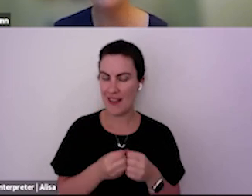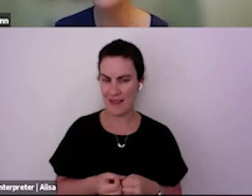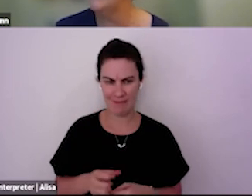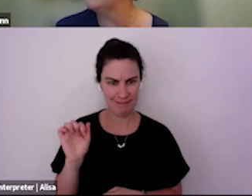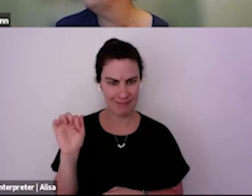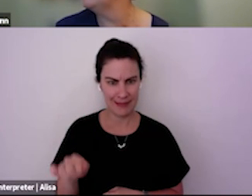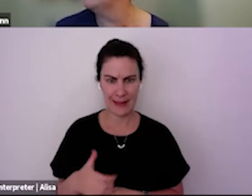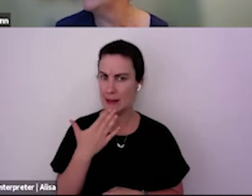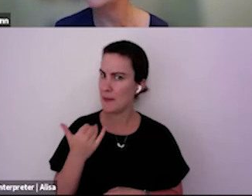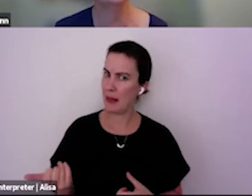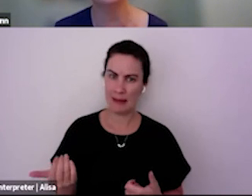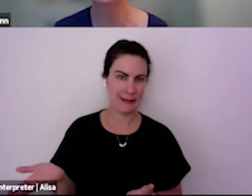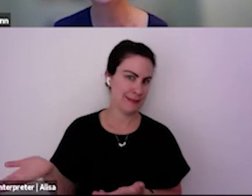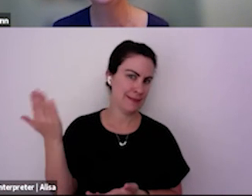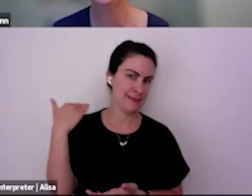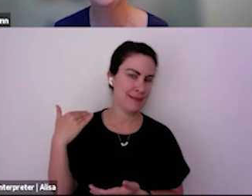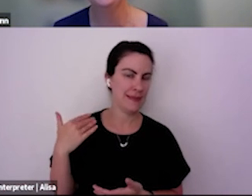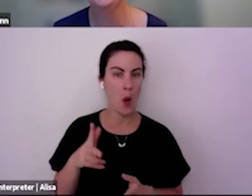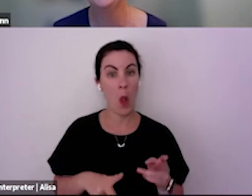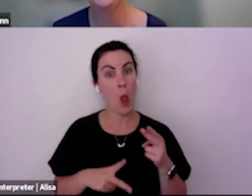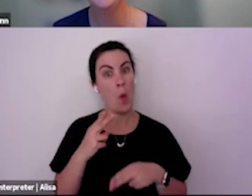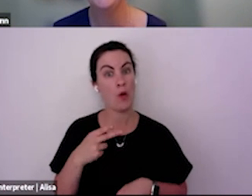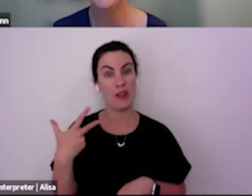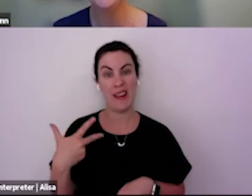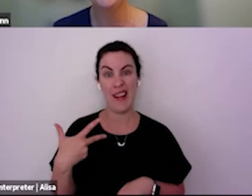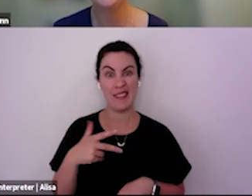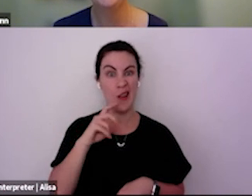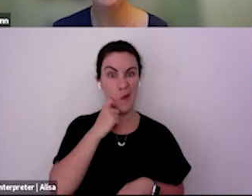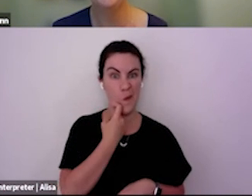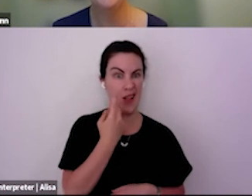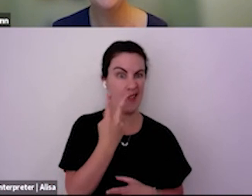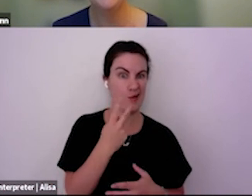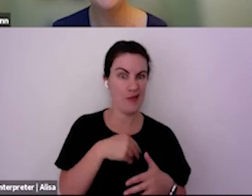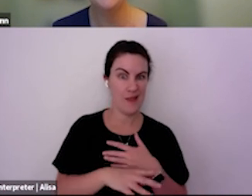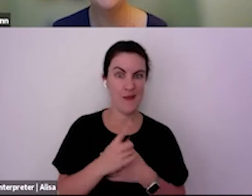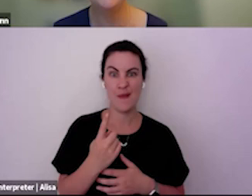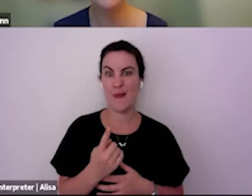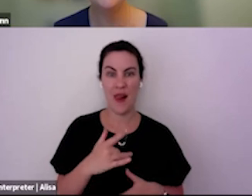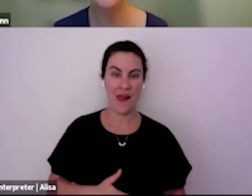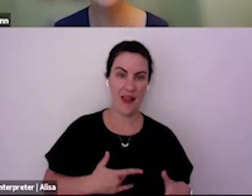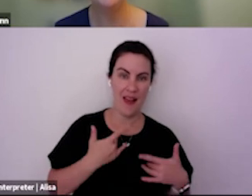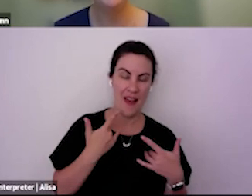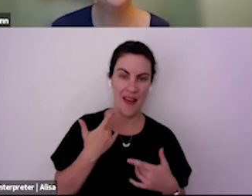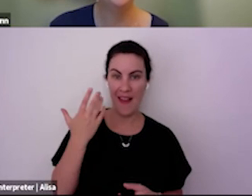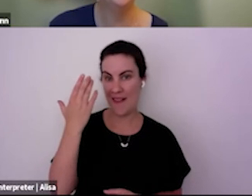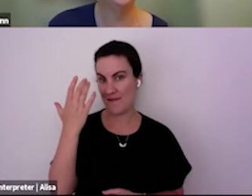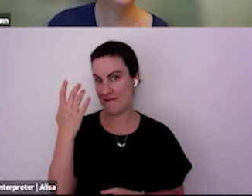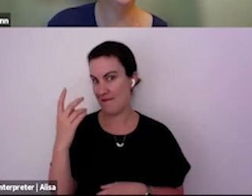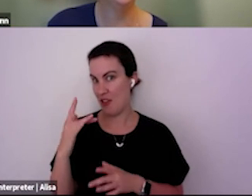I will come on down for the hybrid class. Awesome. There is a link in the chat for you if there is anything more you would like to know.